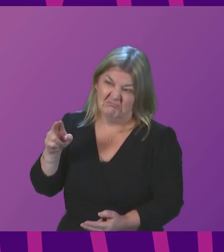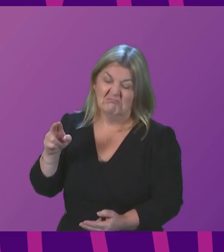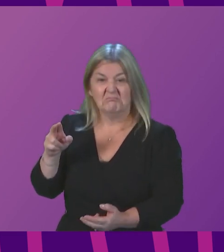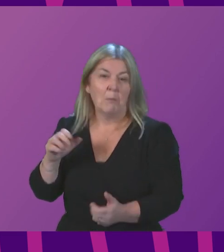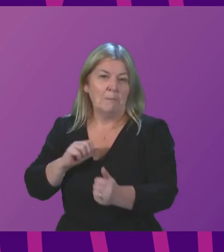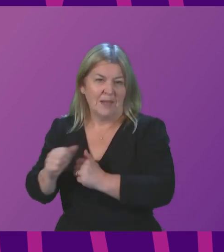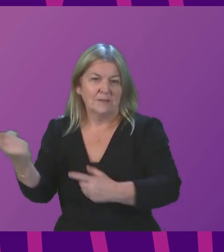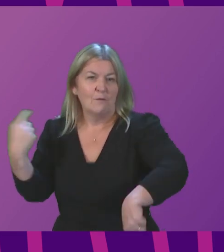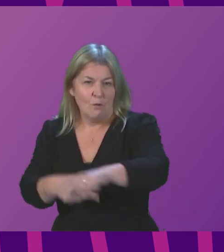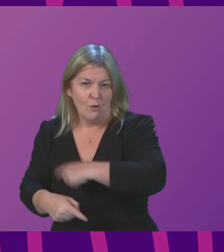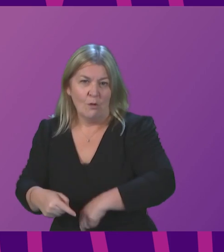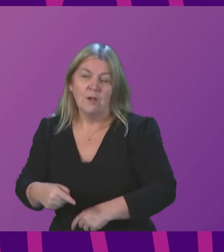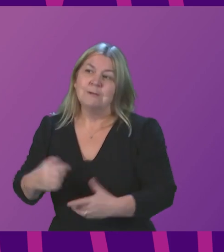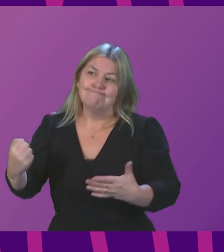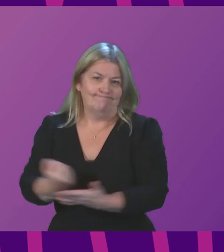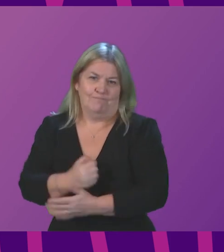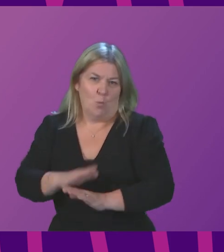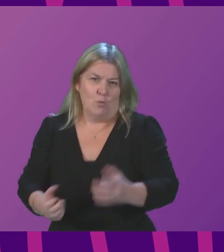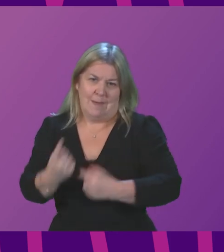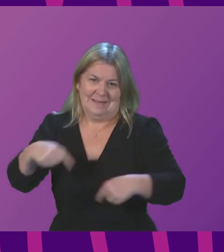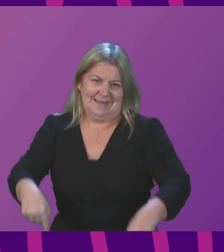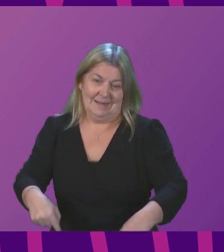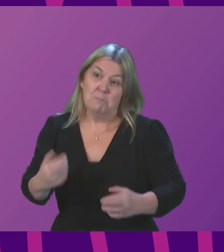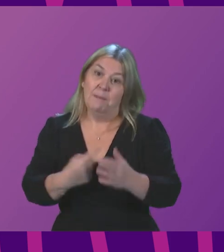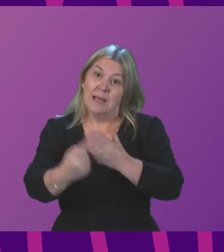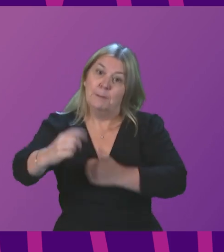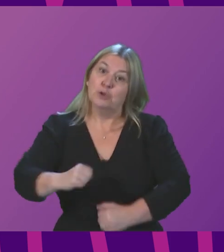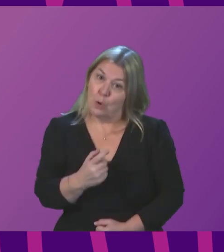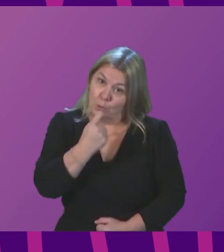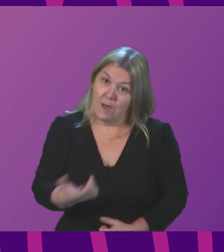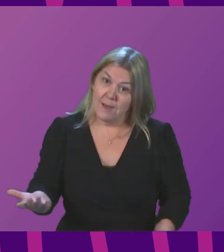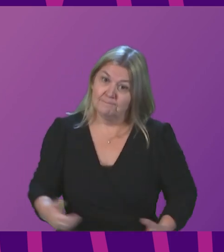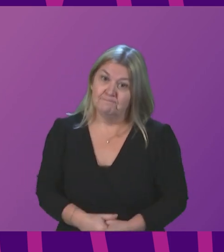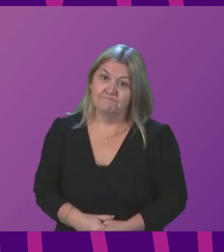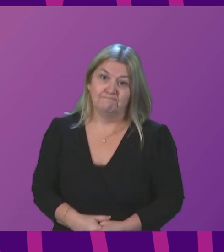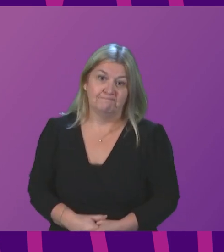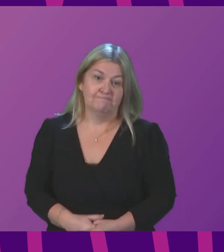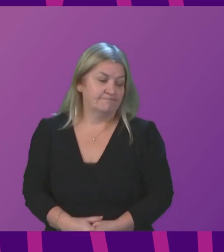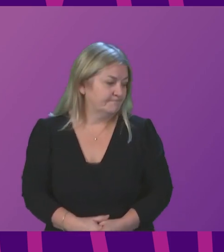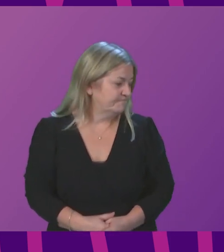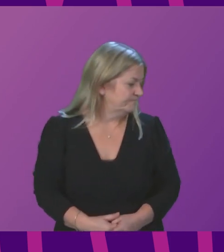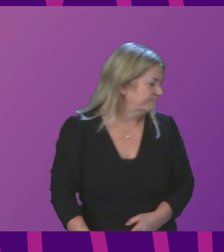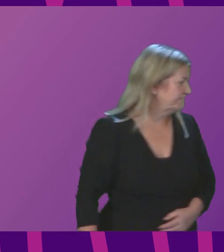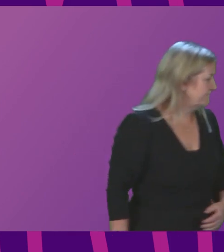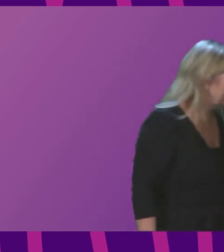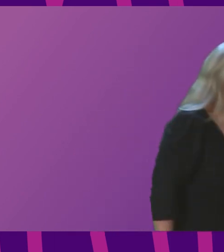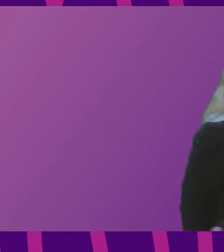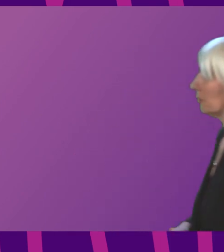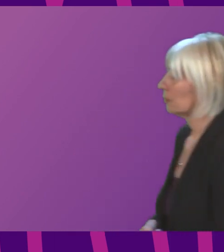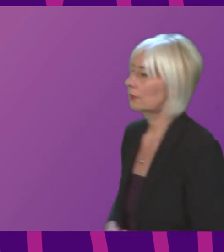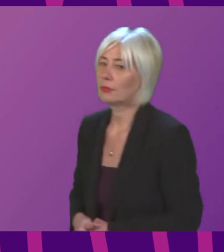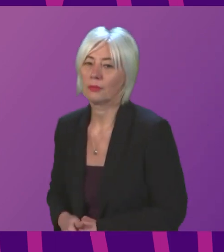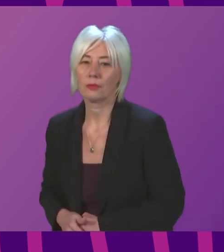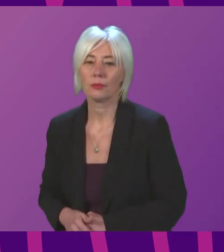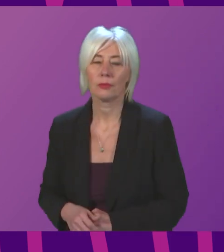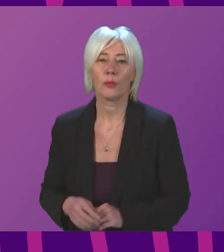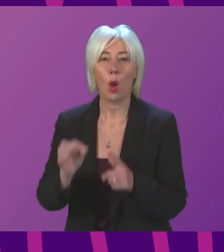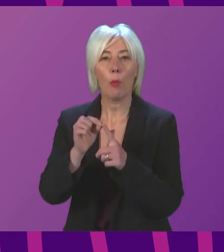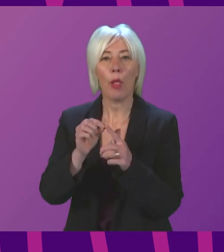future, but perhaps we can do that in a future independent Scotland.